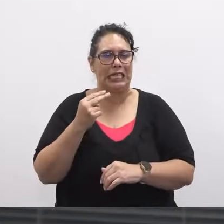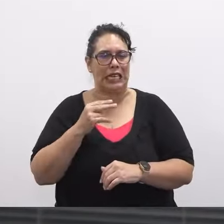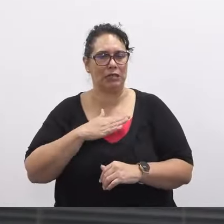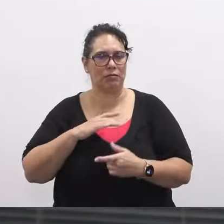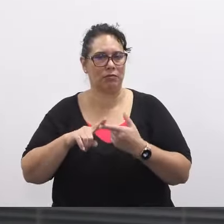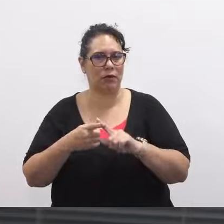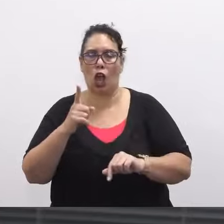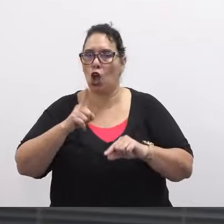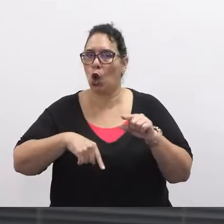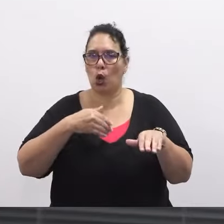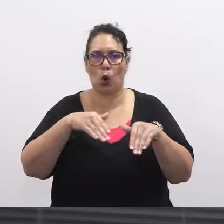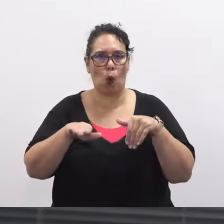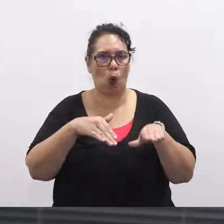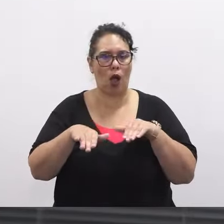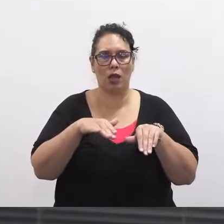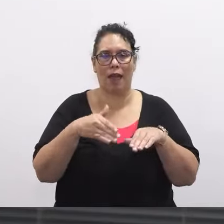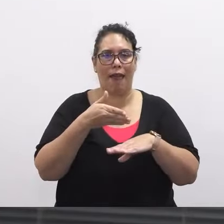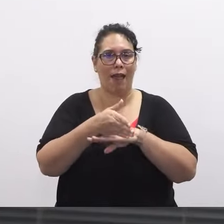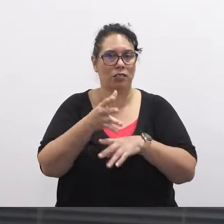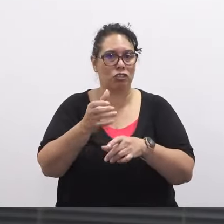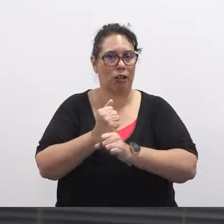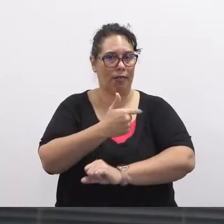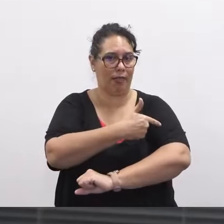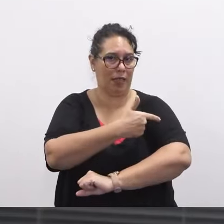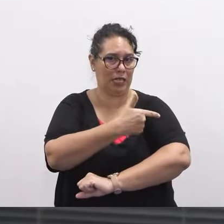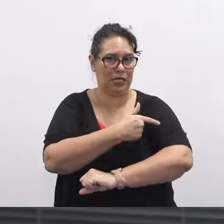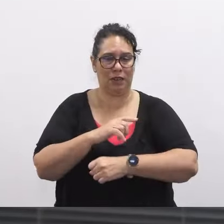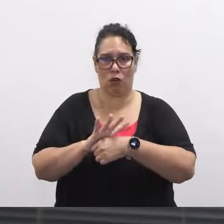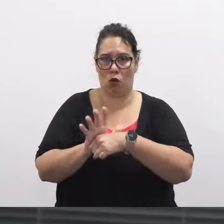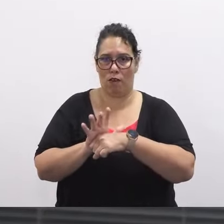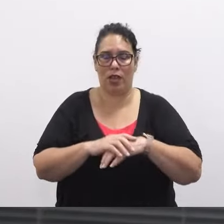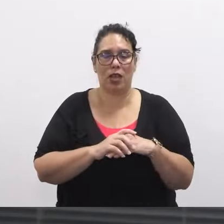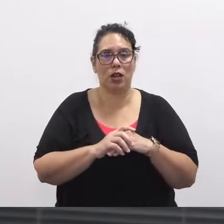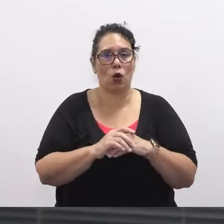after having been administered the COVID vaccine. We also watched on social media,